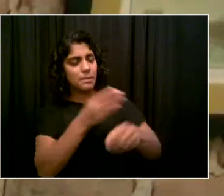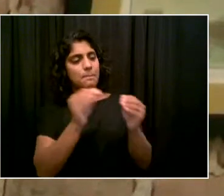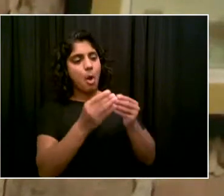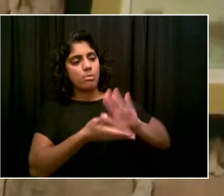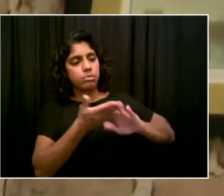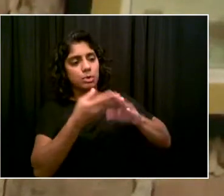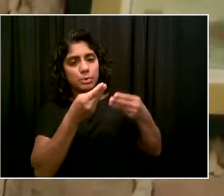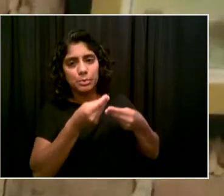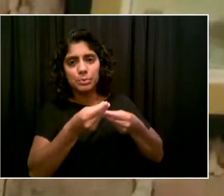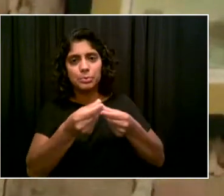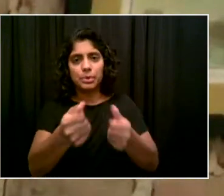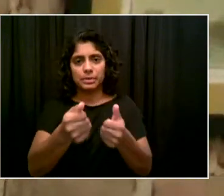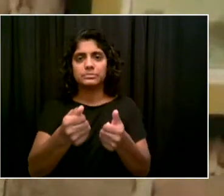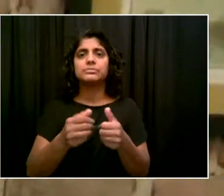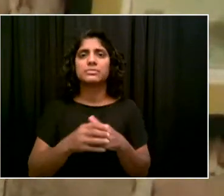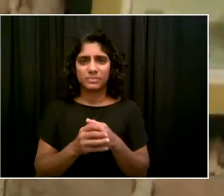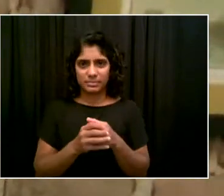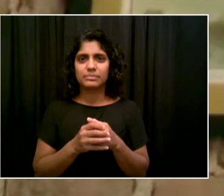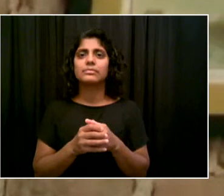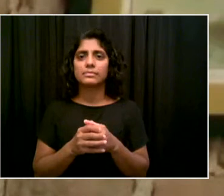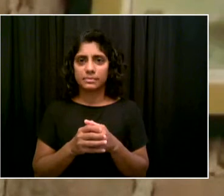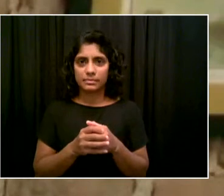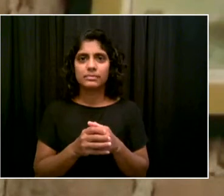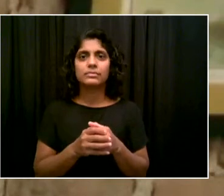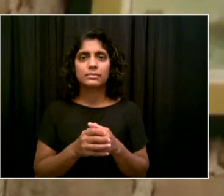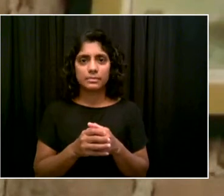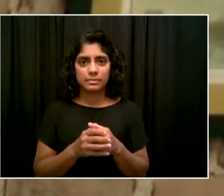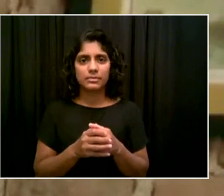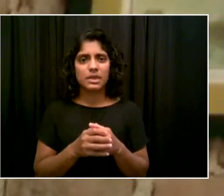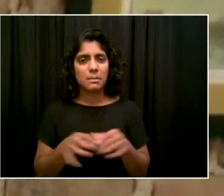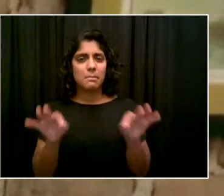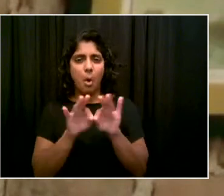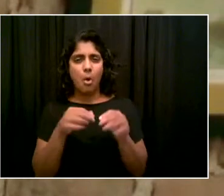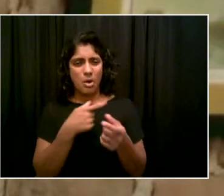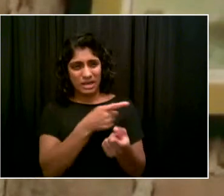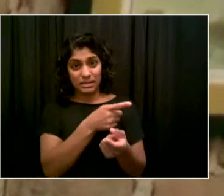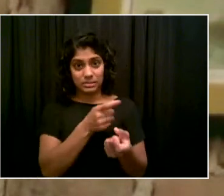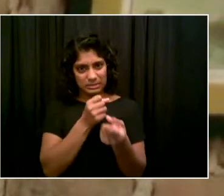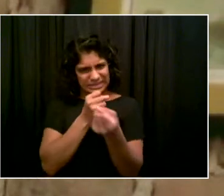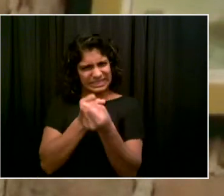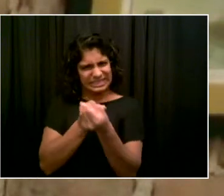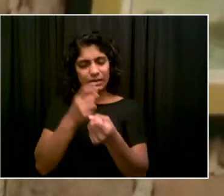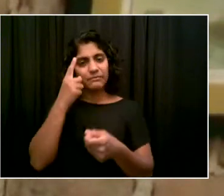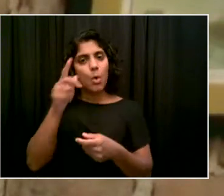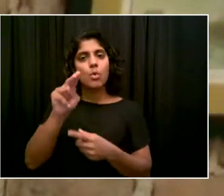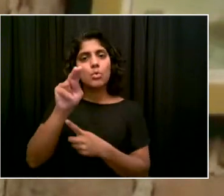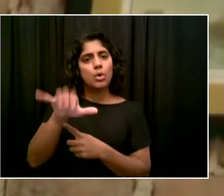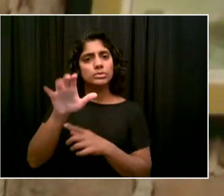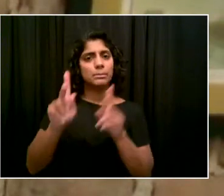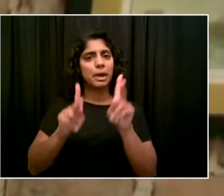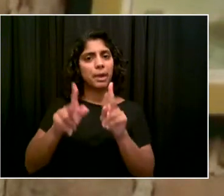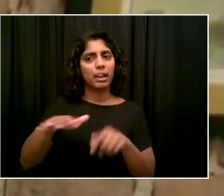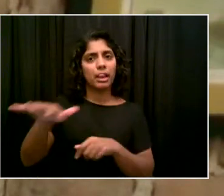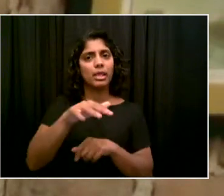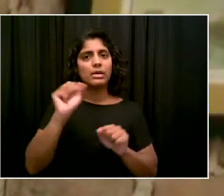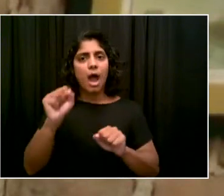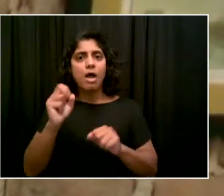COVID-19 UNLESS WE HAVE THE BEST MASS TRANSIT SYSTEM IN THE WORLD. WE CAN DO THAT